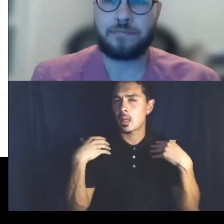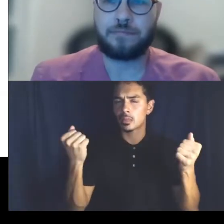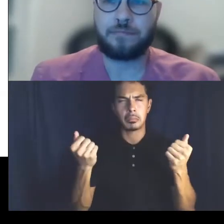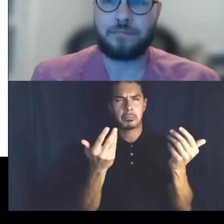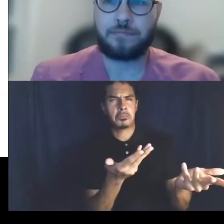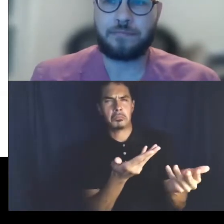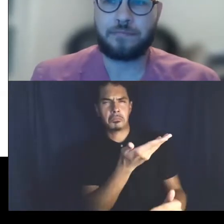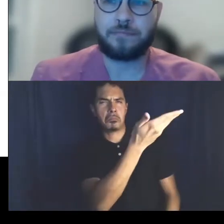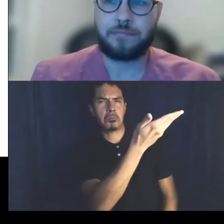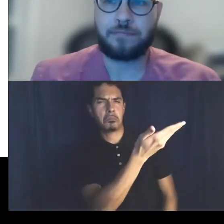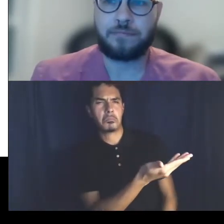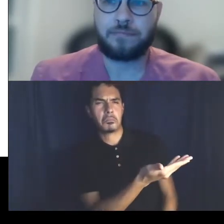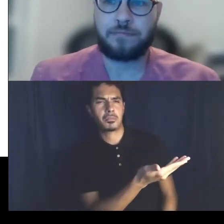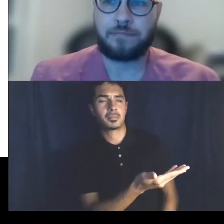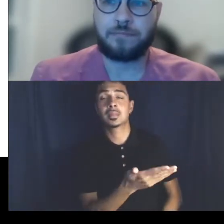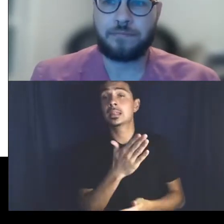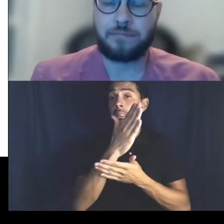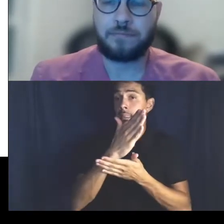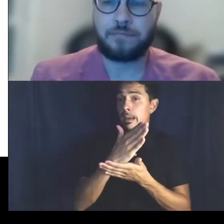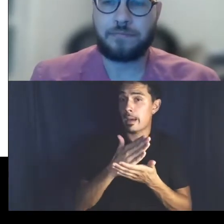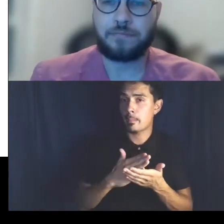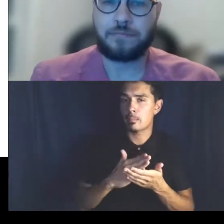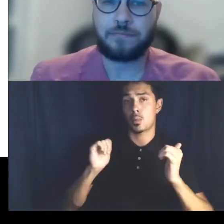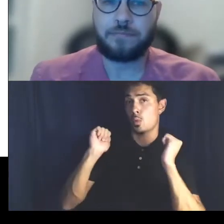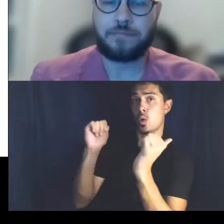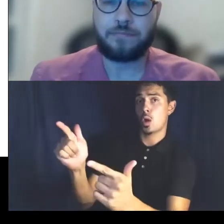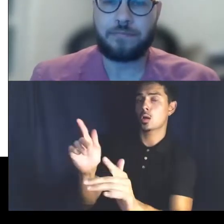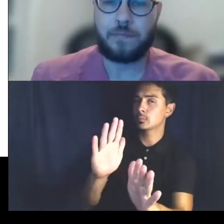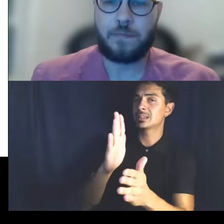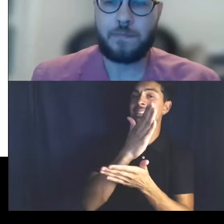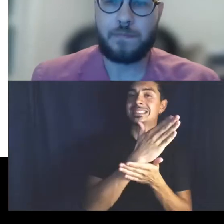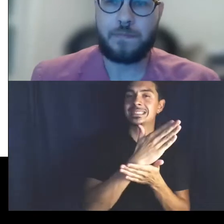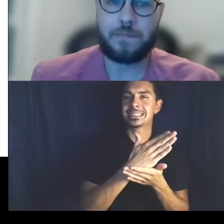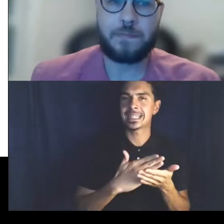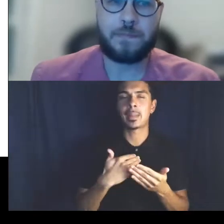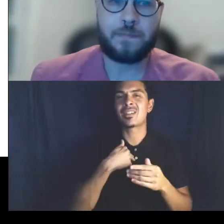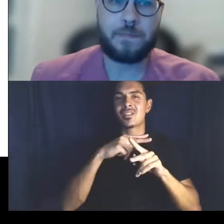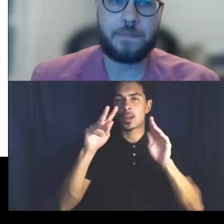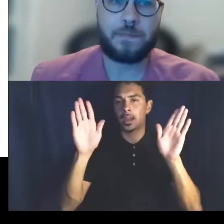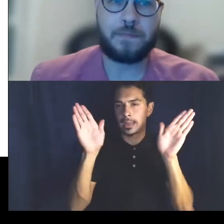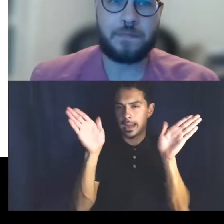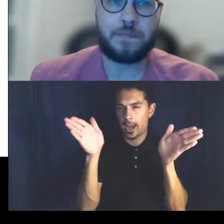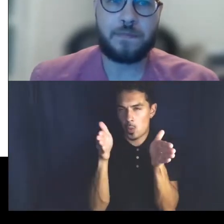some people, not all, but some people have a really narrow version of what reproductive health is,